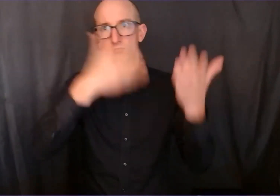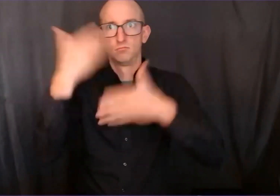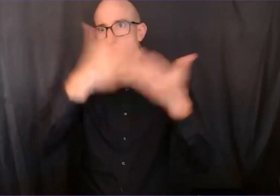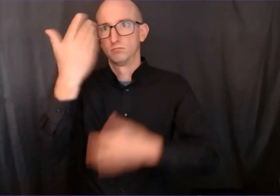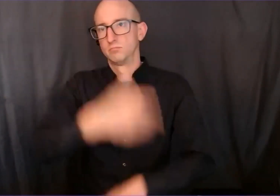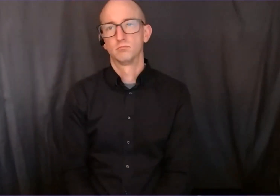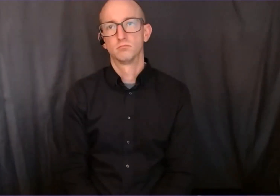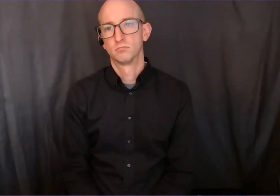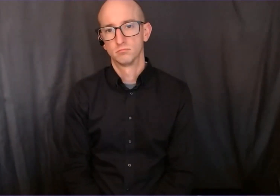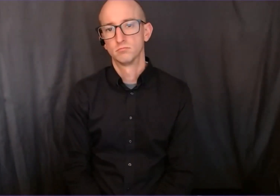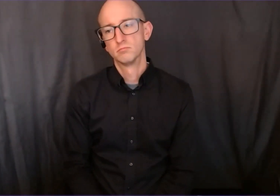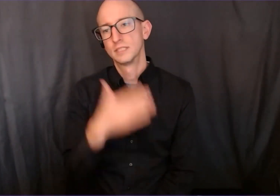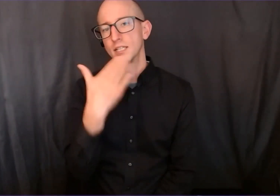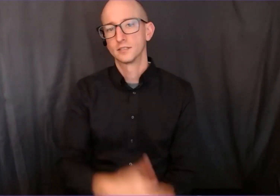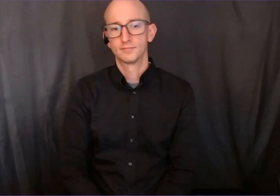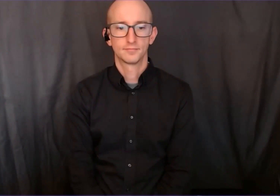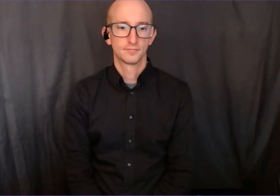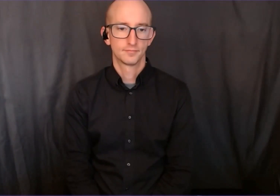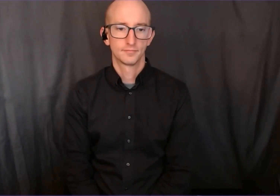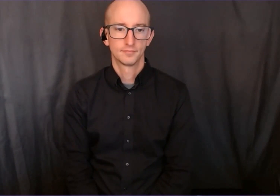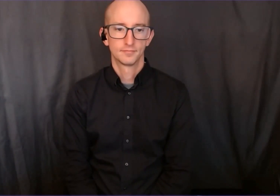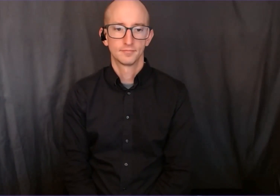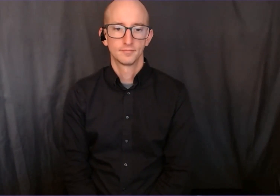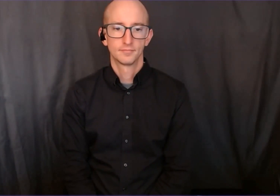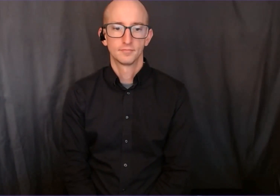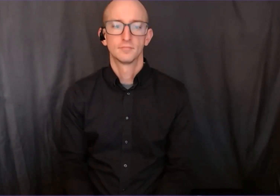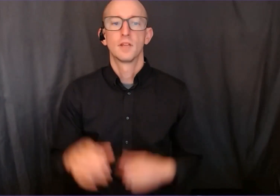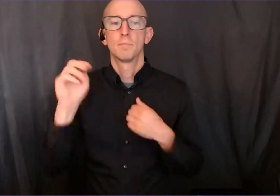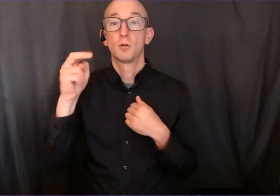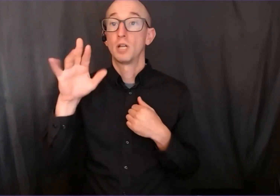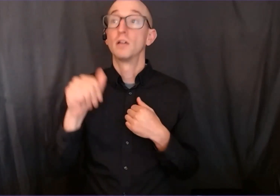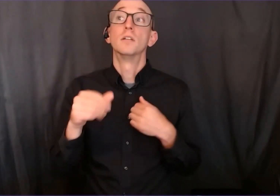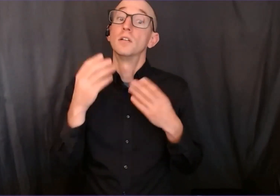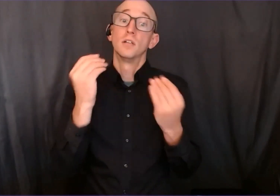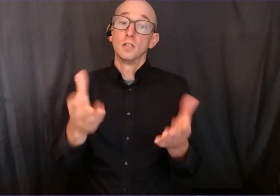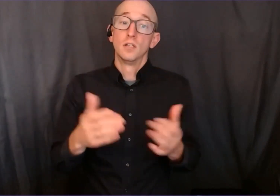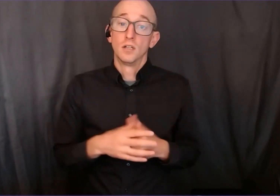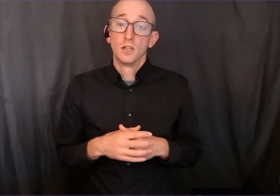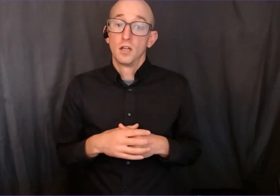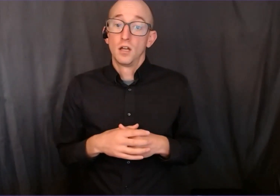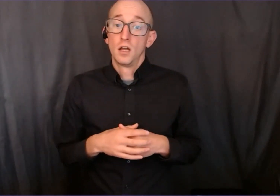air pollution control agencies, as well as private entities that apply for a grant in partnership